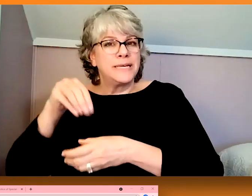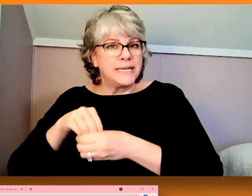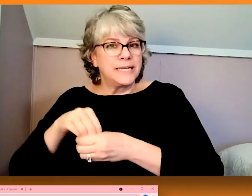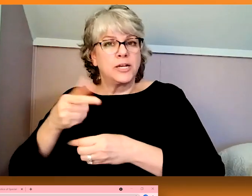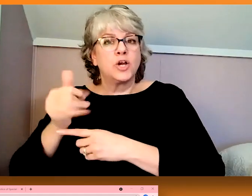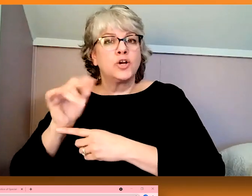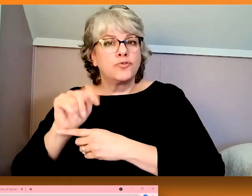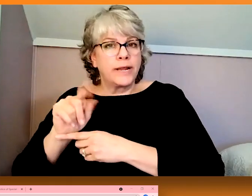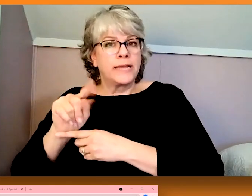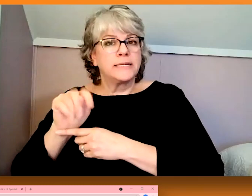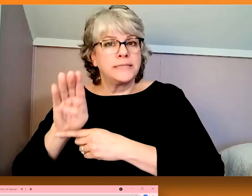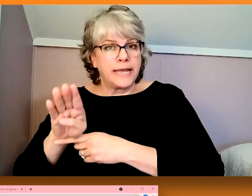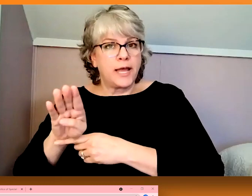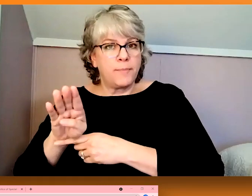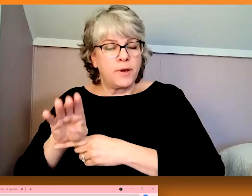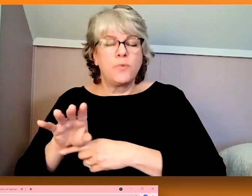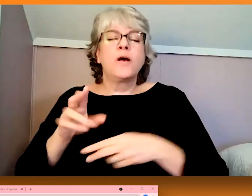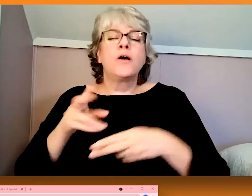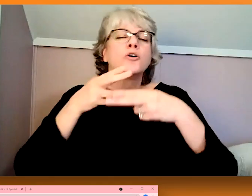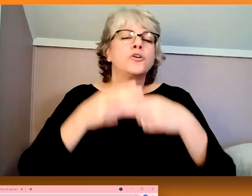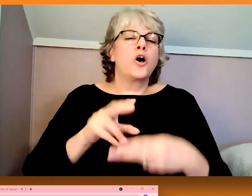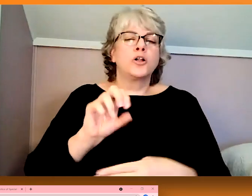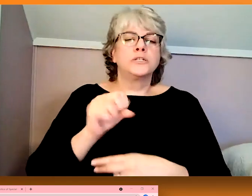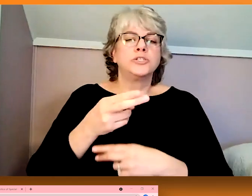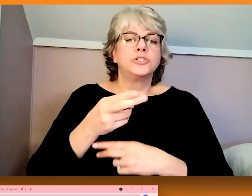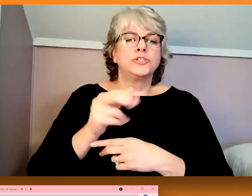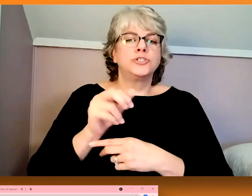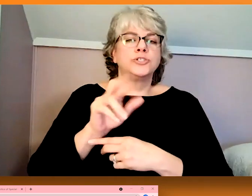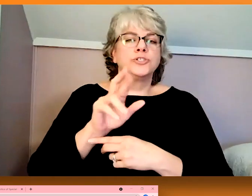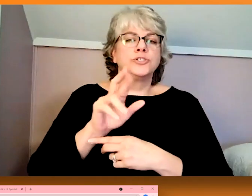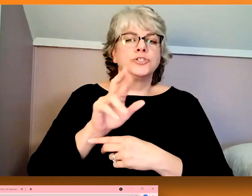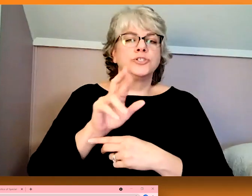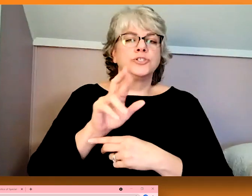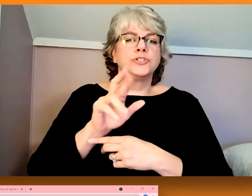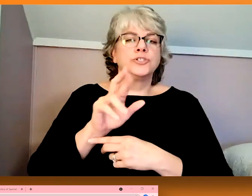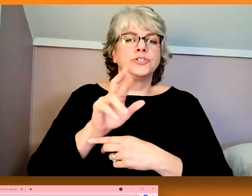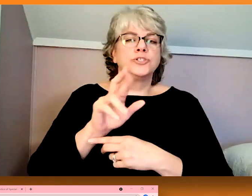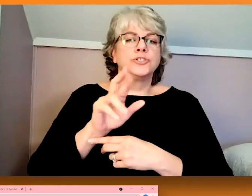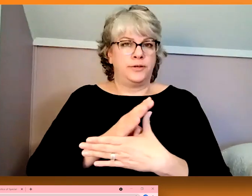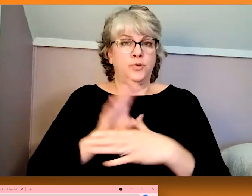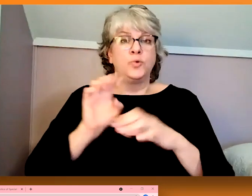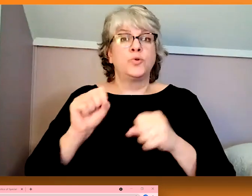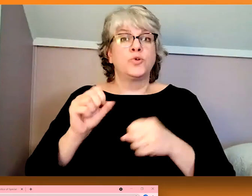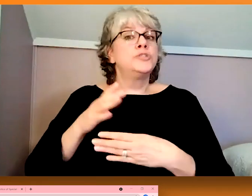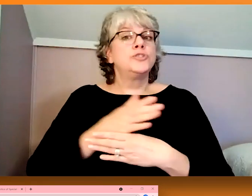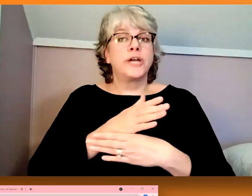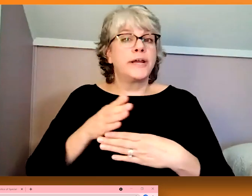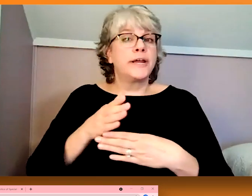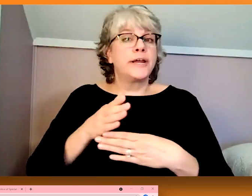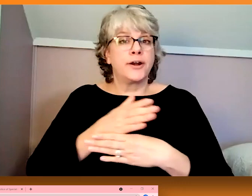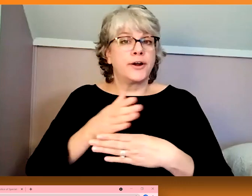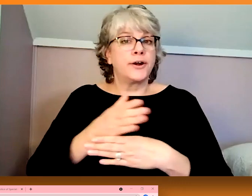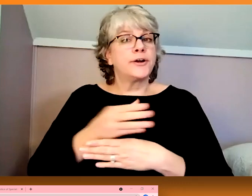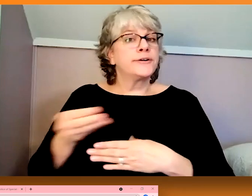the tab called Shared, it would list everything that you shared.